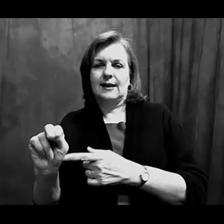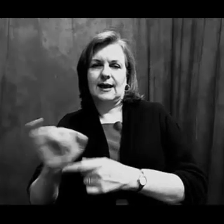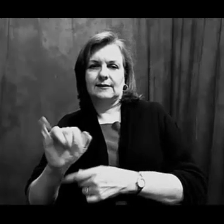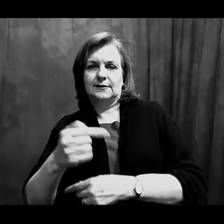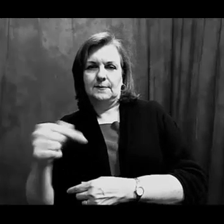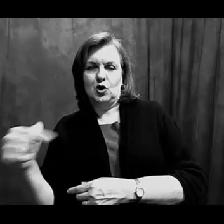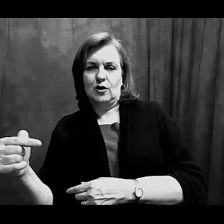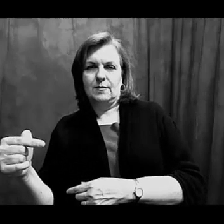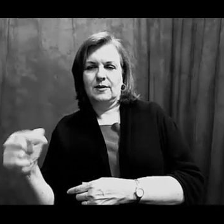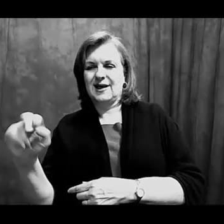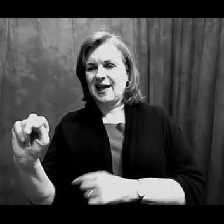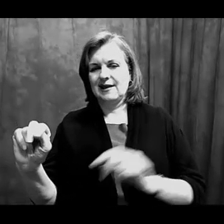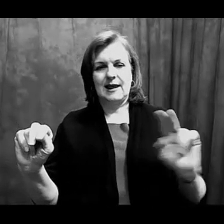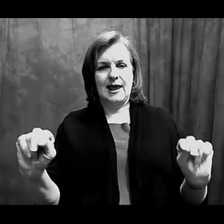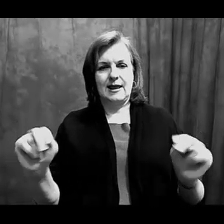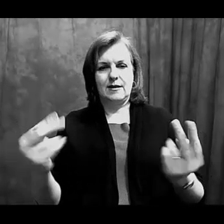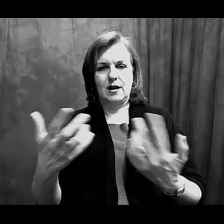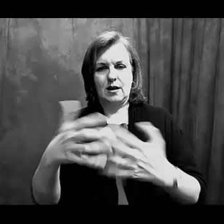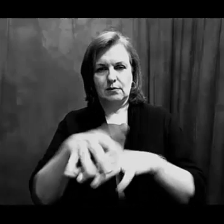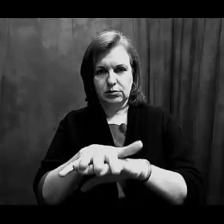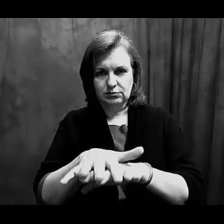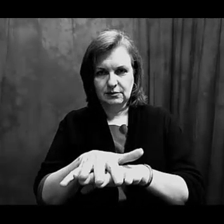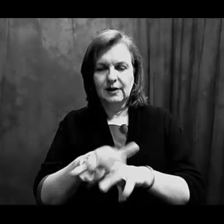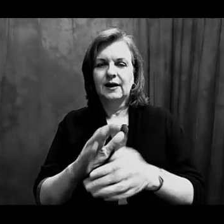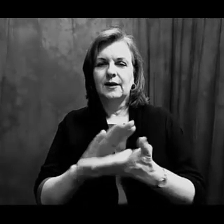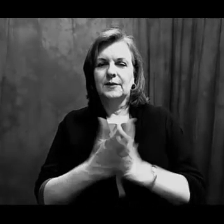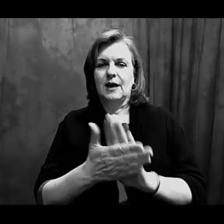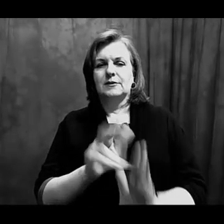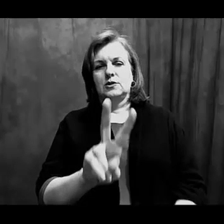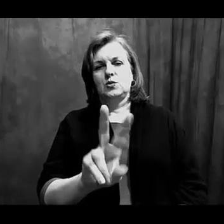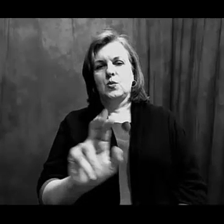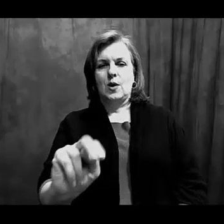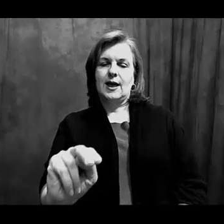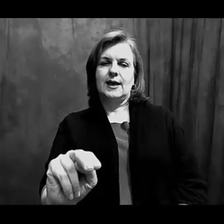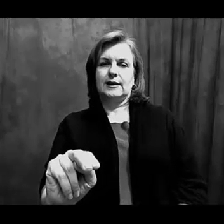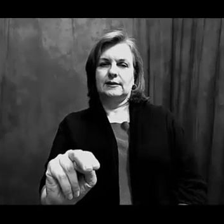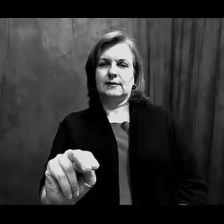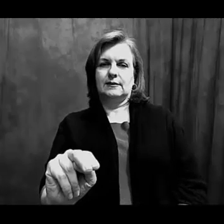"n" as a sperm -- add them together and get 2n